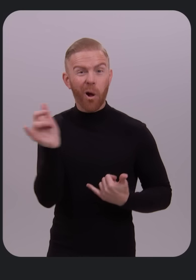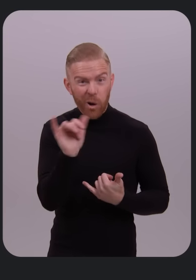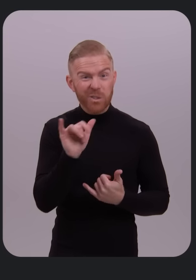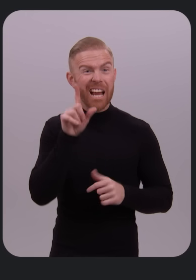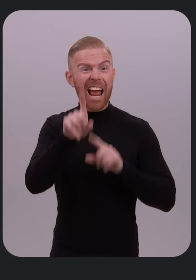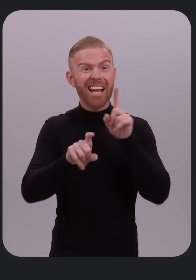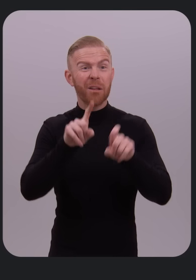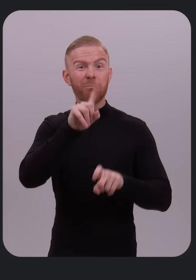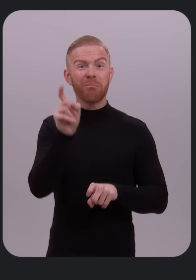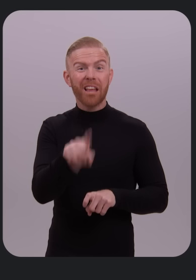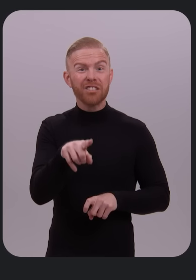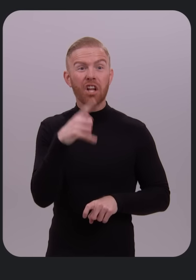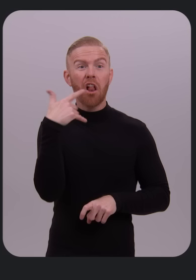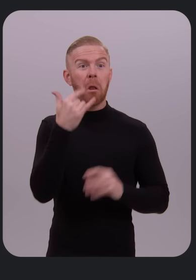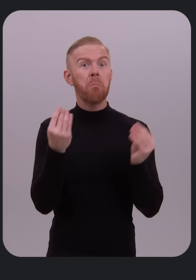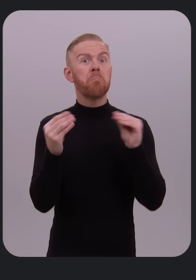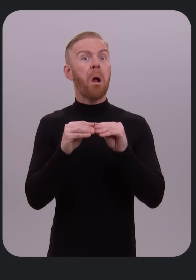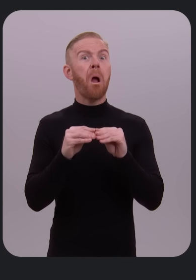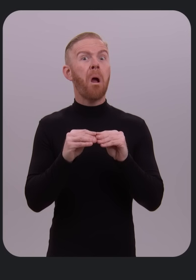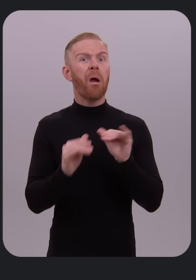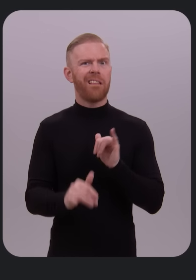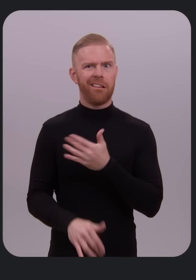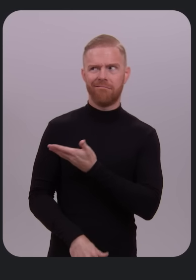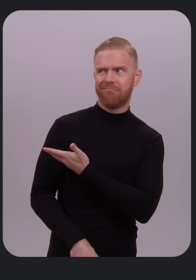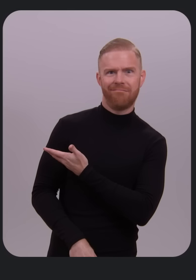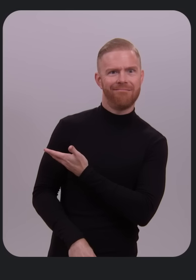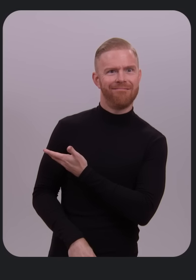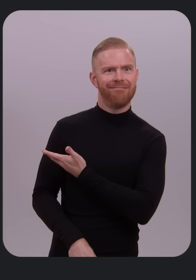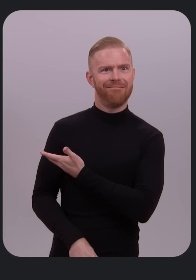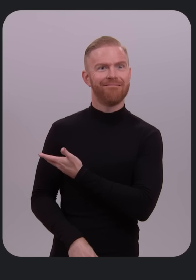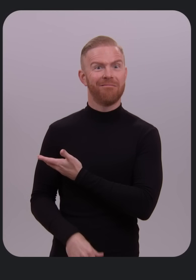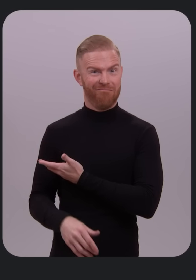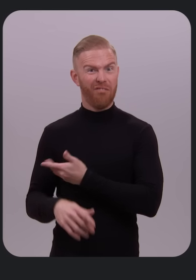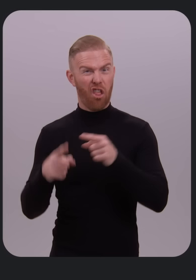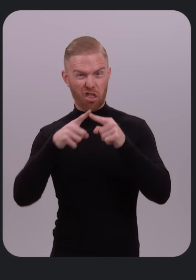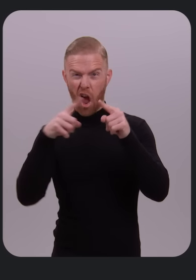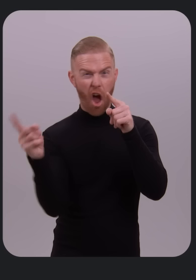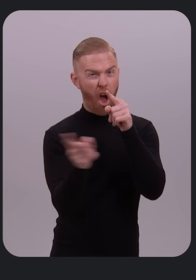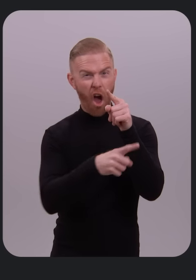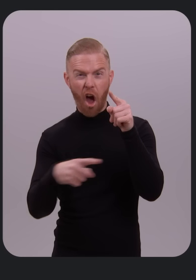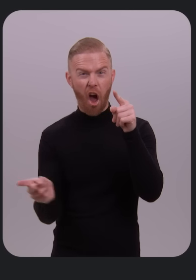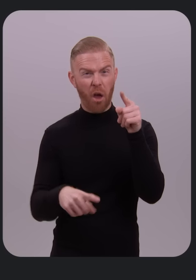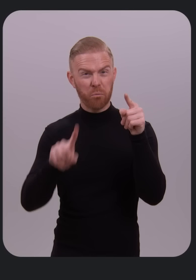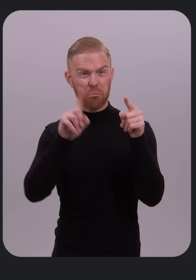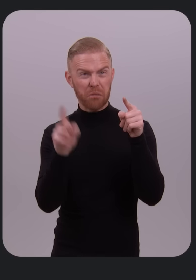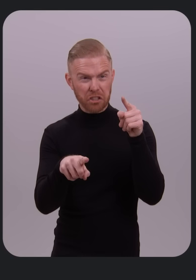that look more like this. They're asking longer questions, harder ones,